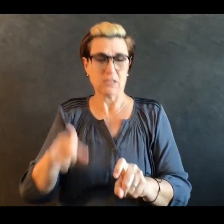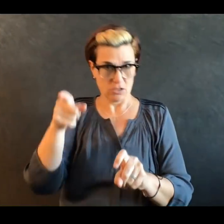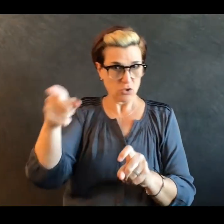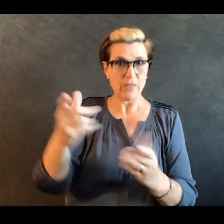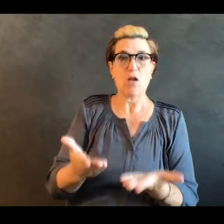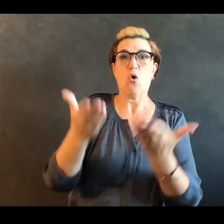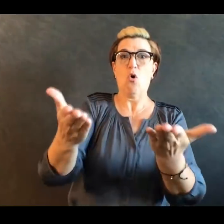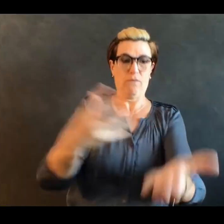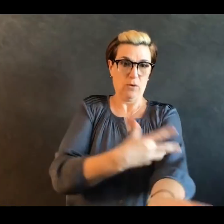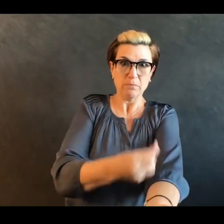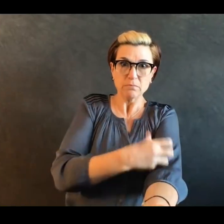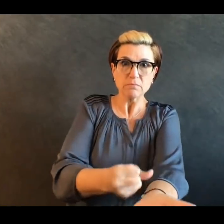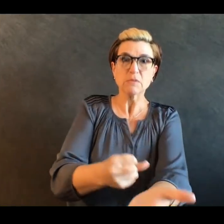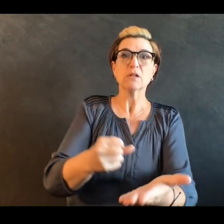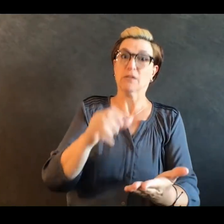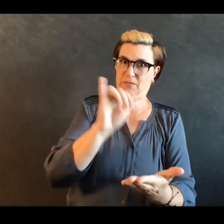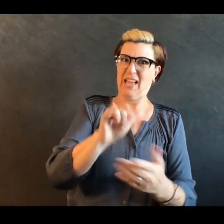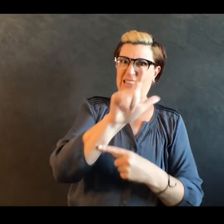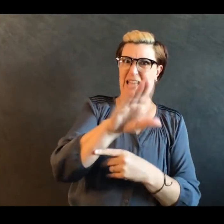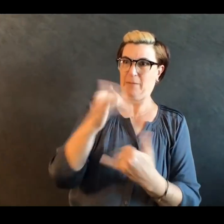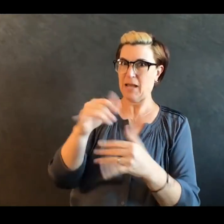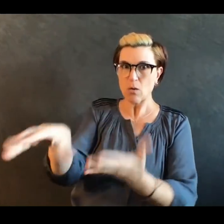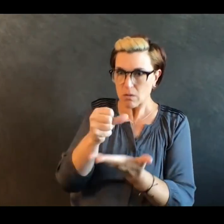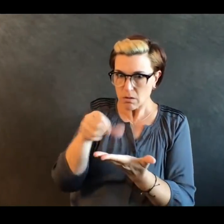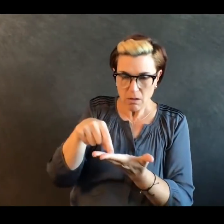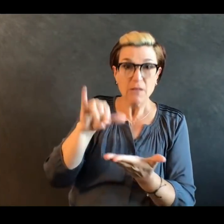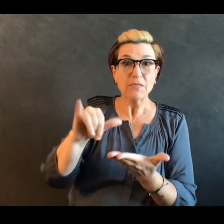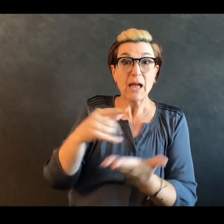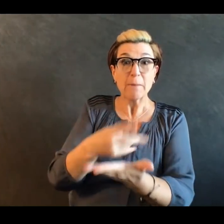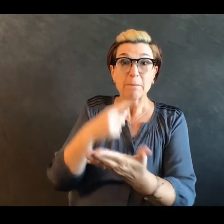we have thousands of people that are doing that they recover they feel they